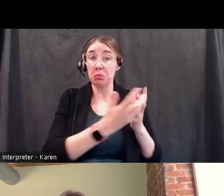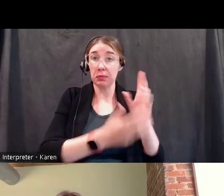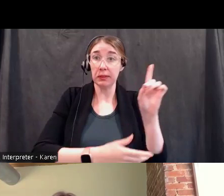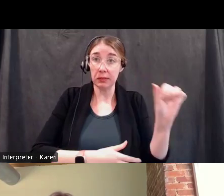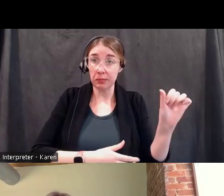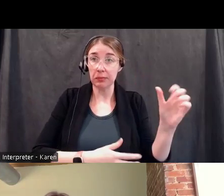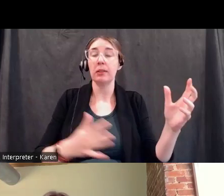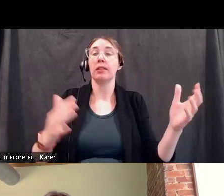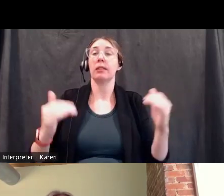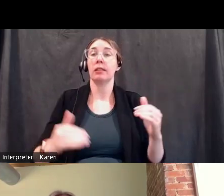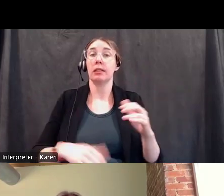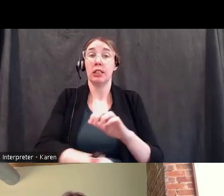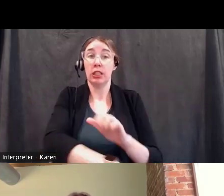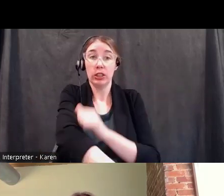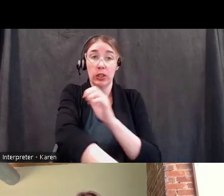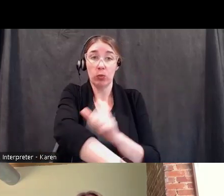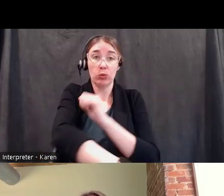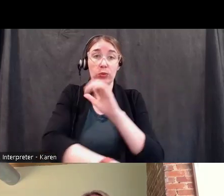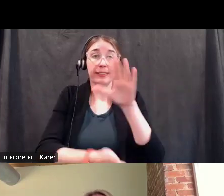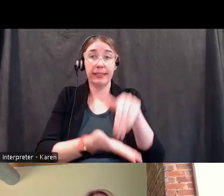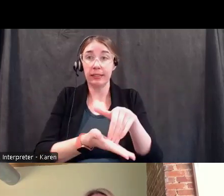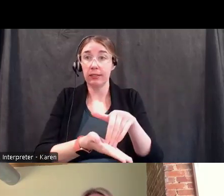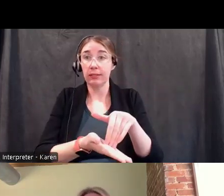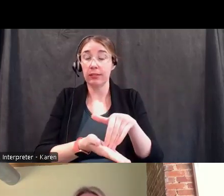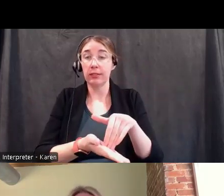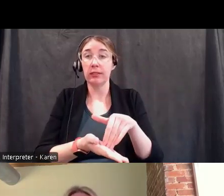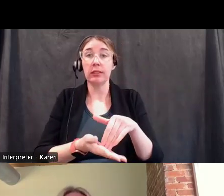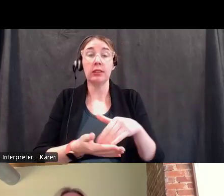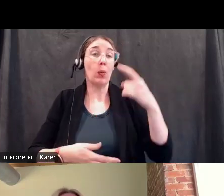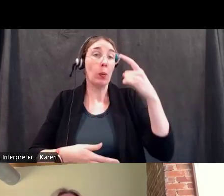Shepherd Center is a huge brain and spinal cord injury hospital which